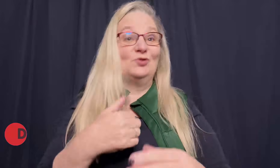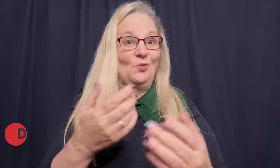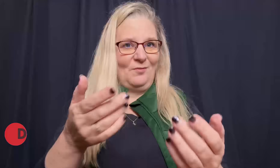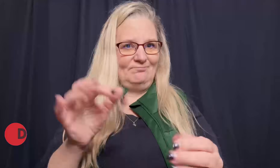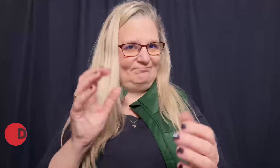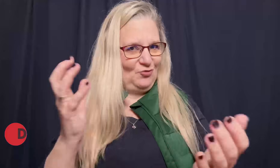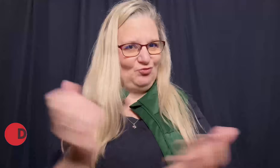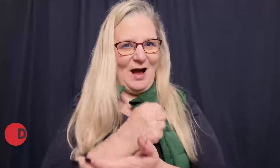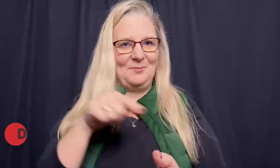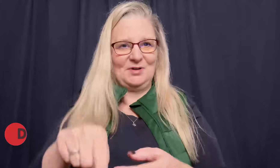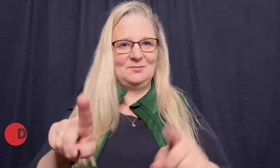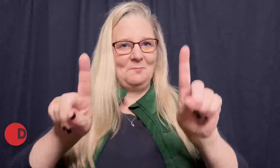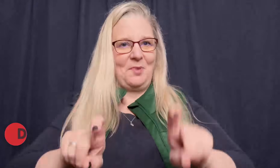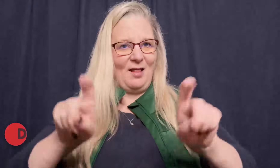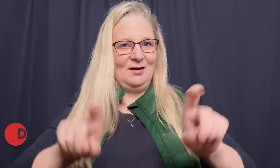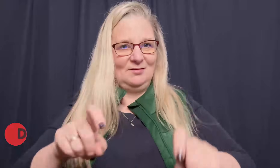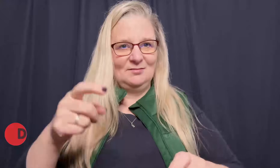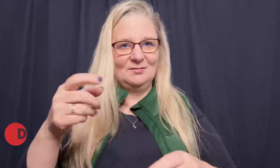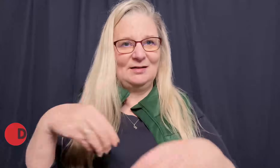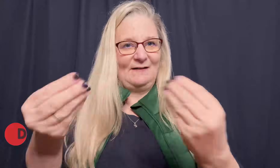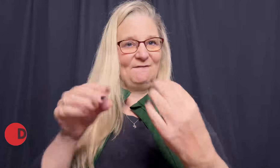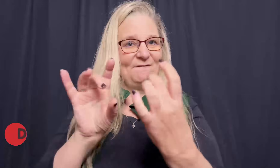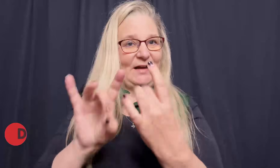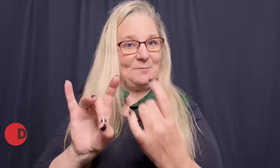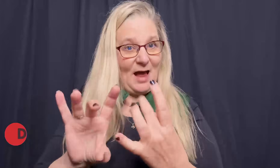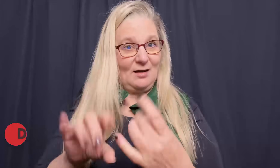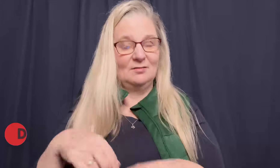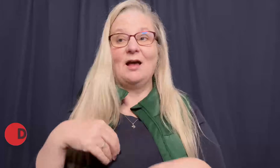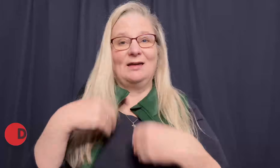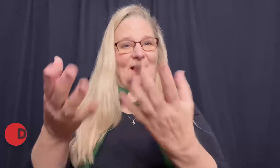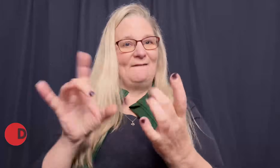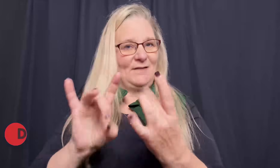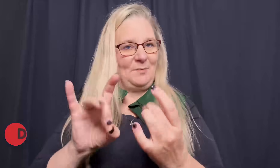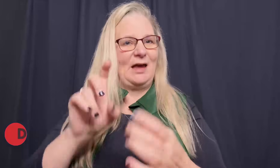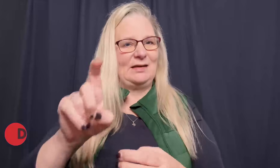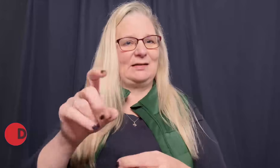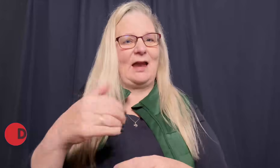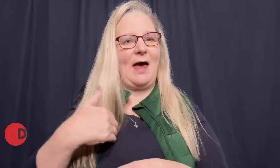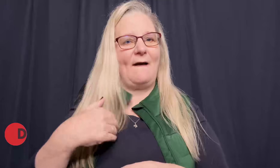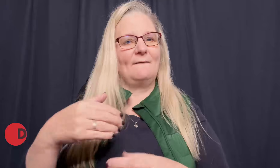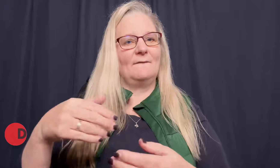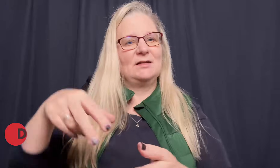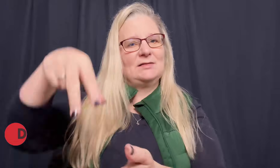As feedback for this pilot project, I suggest having a stand for